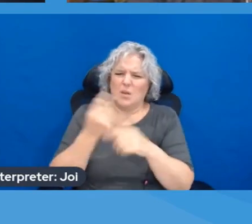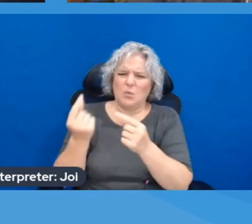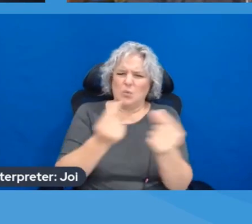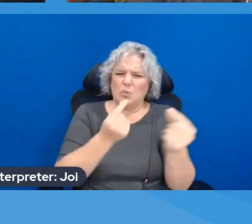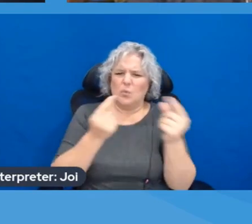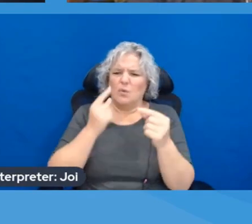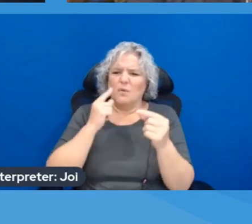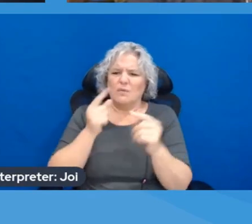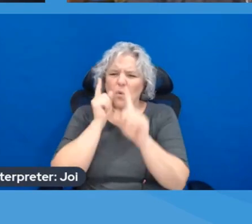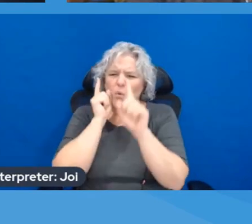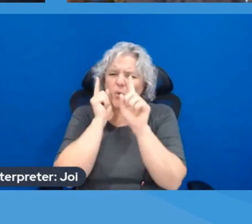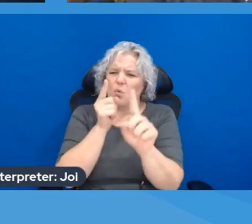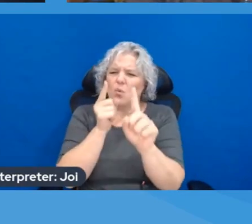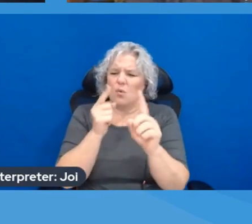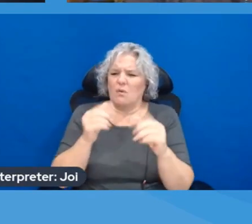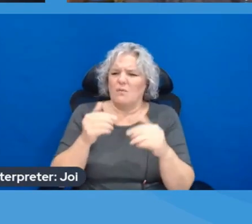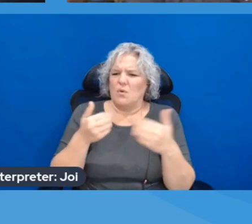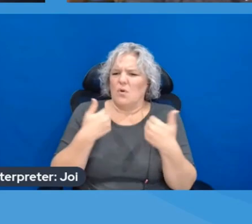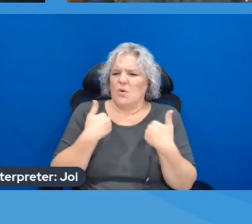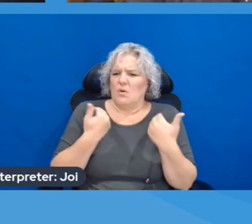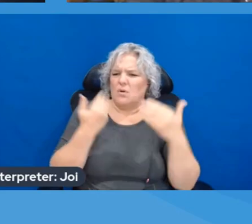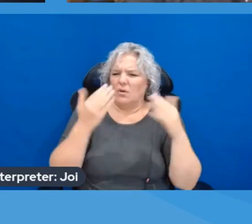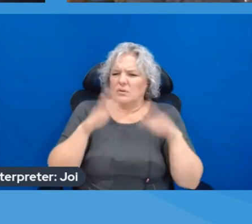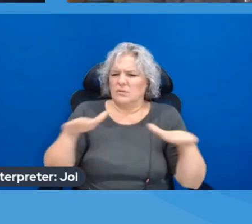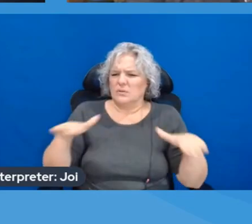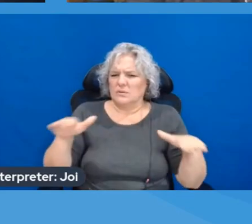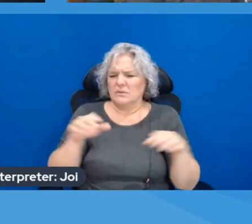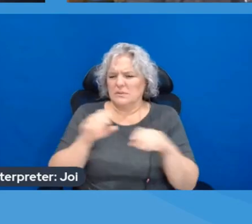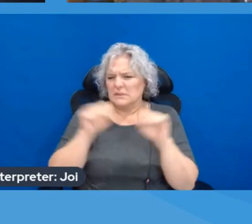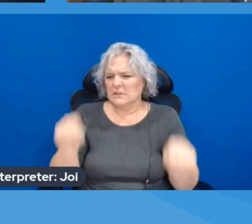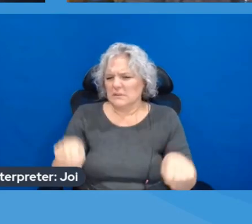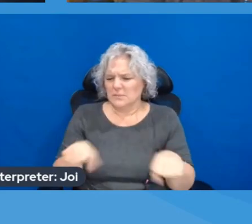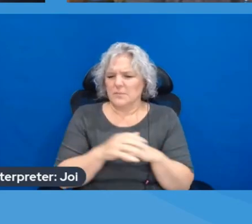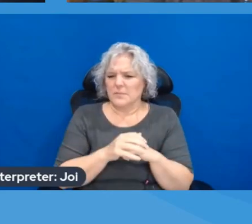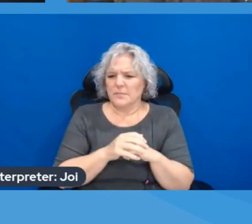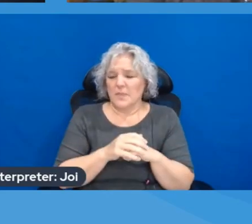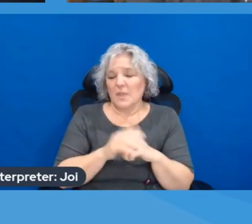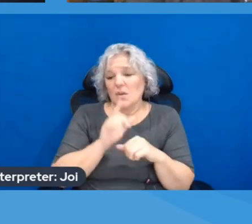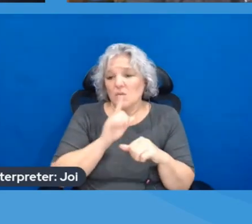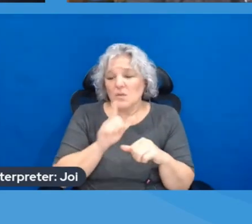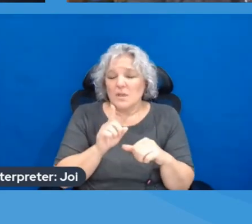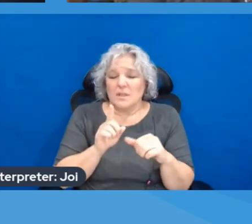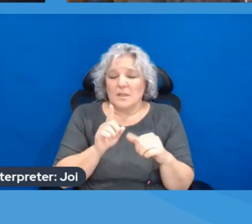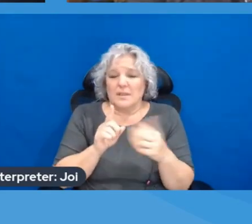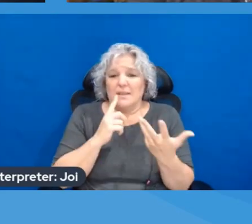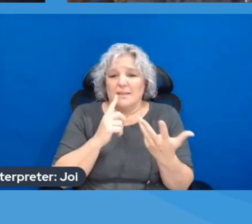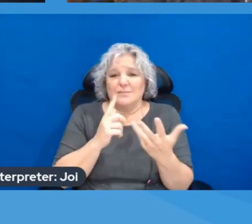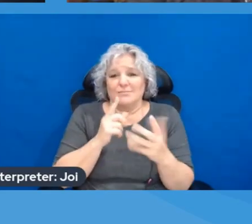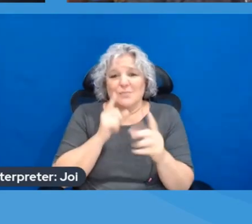in the early childhood systems that we serve. It truly does begin with trusting relationships,